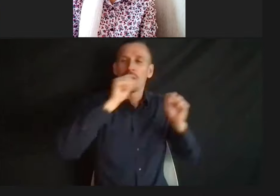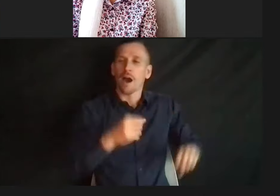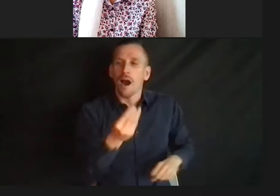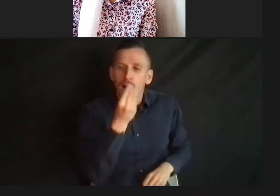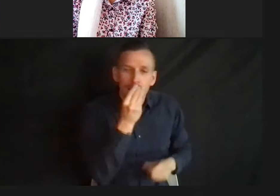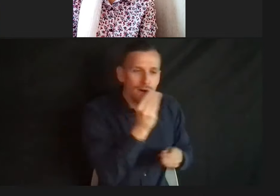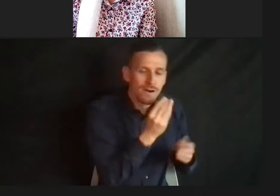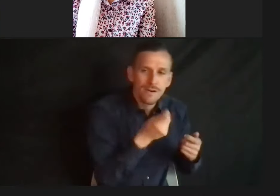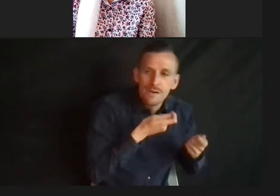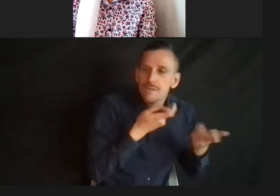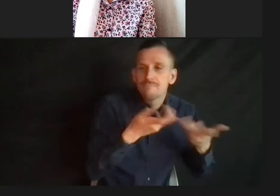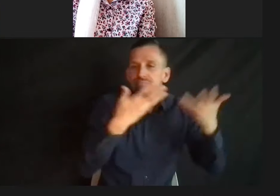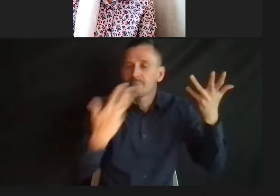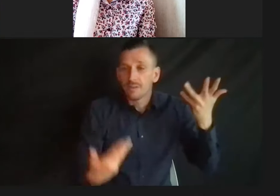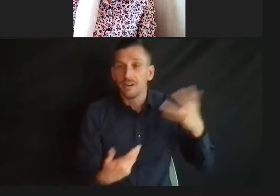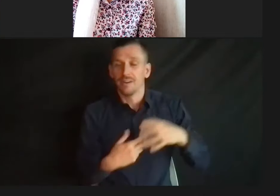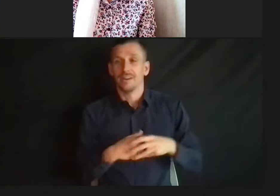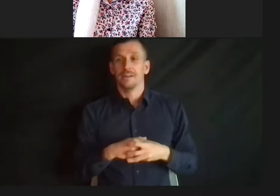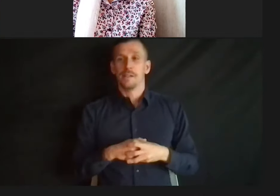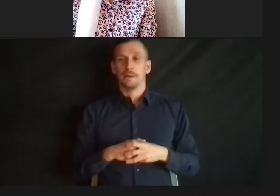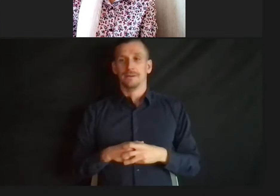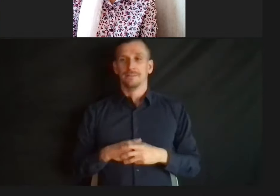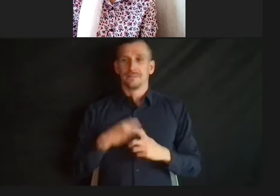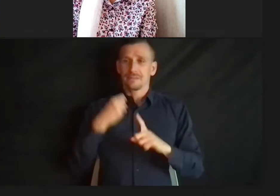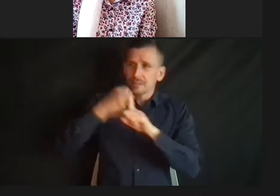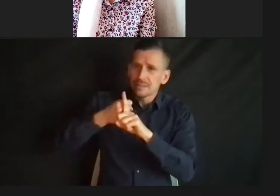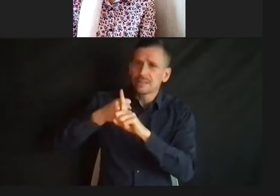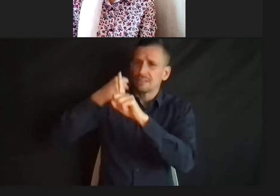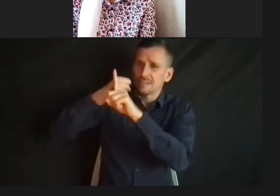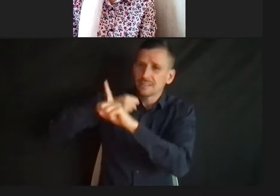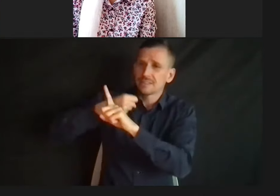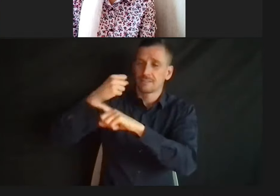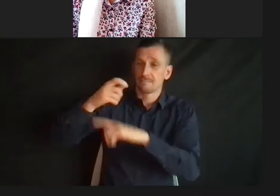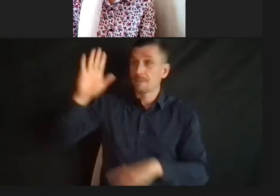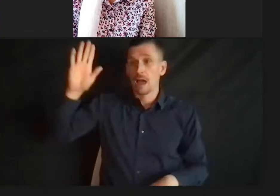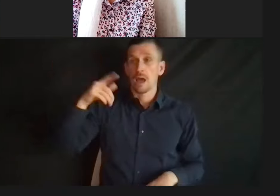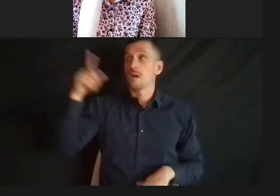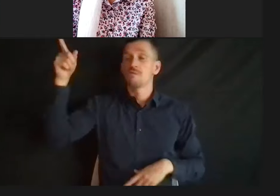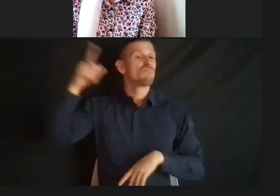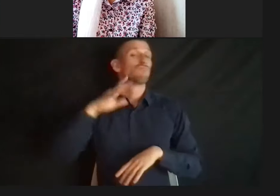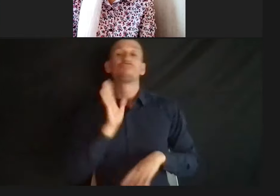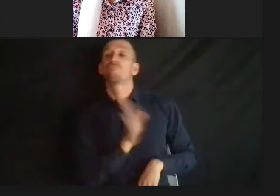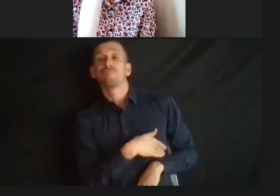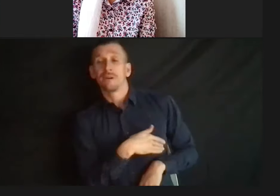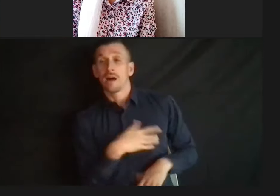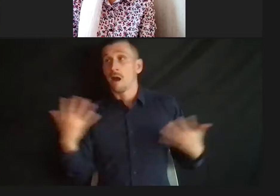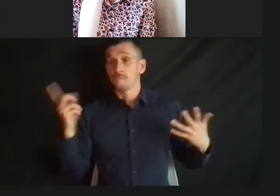That is on the challenging side, what about what can be done? Here it's music to my ears.